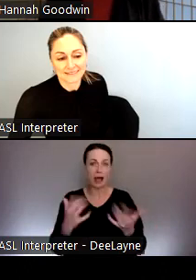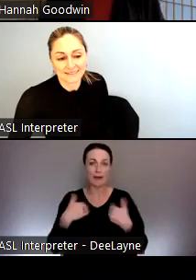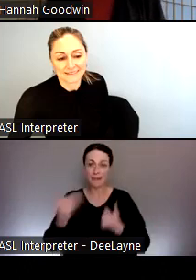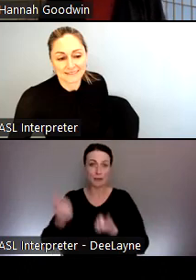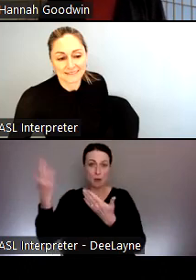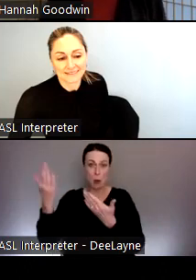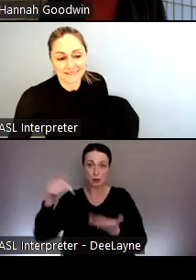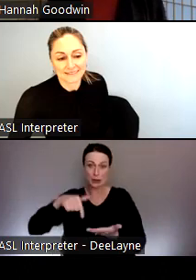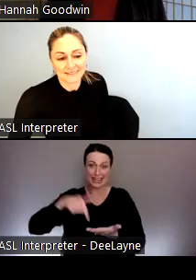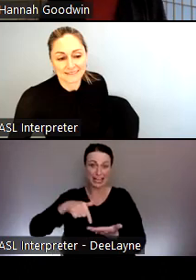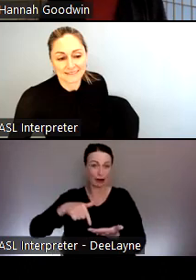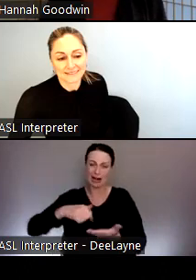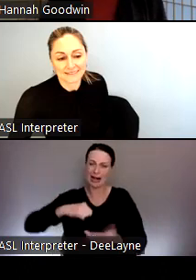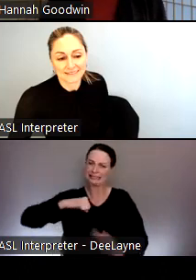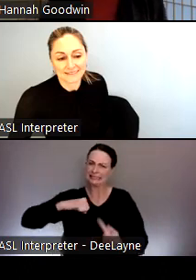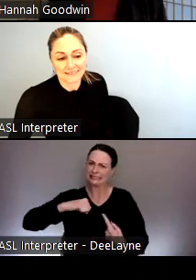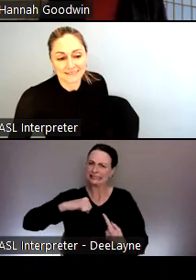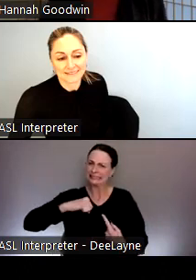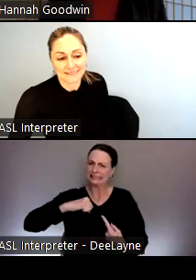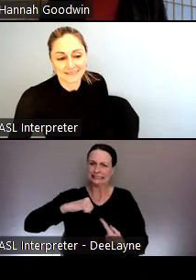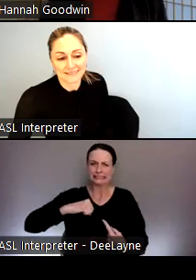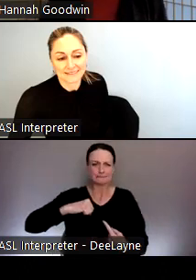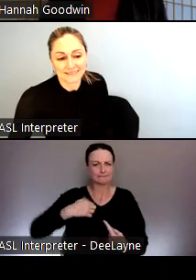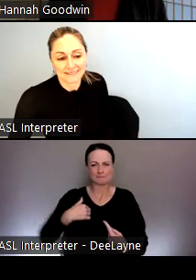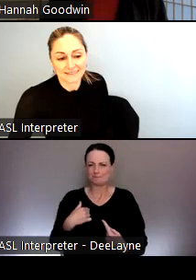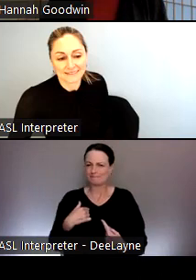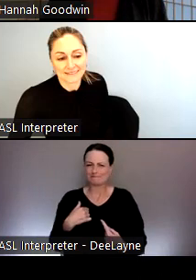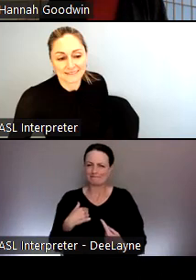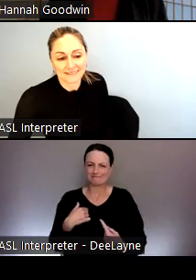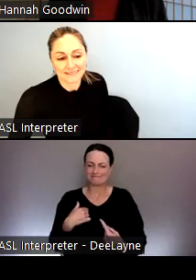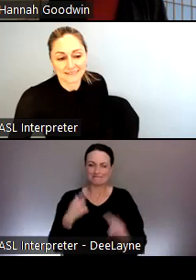I really hesitate to try to describe one.